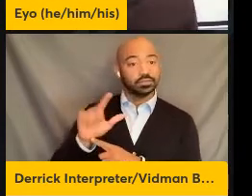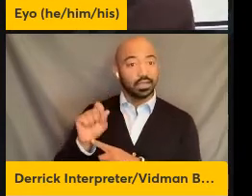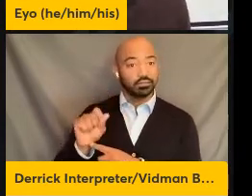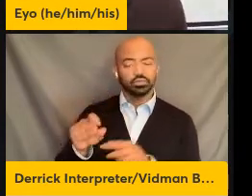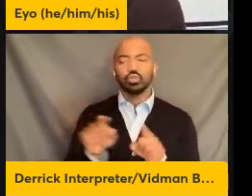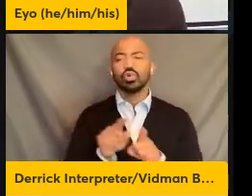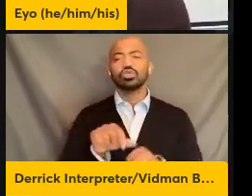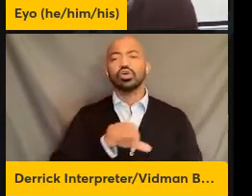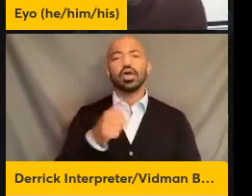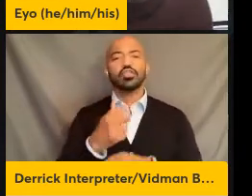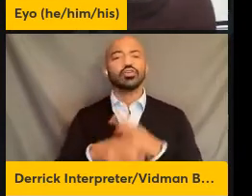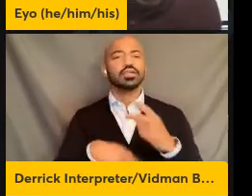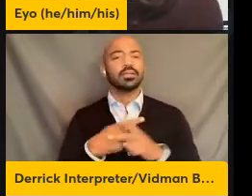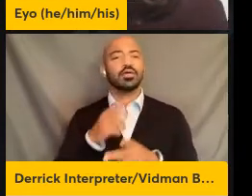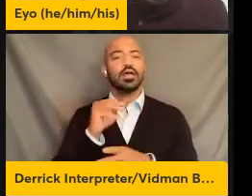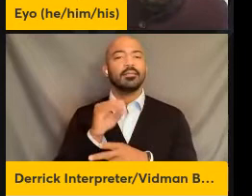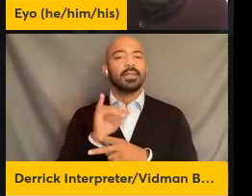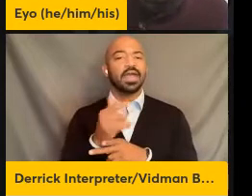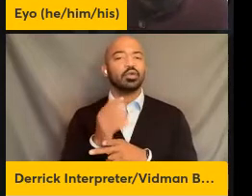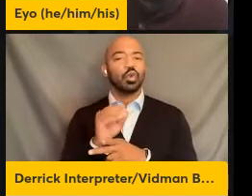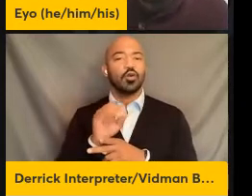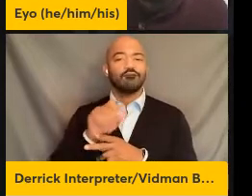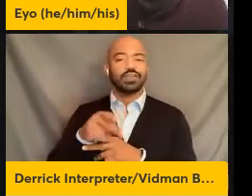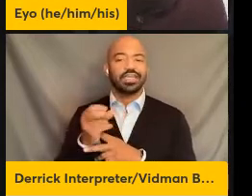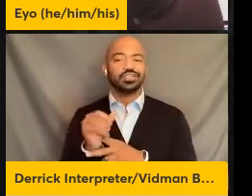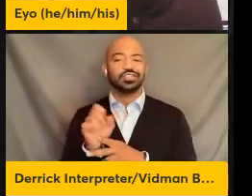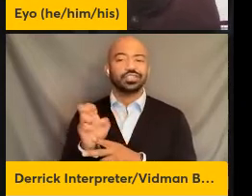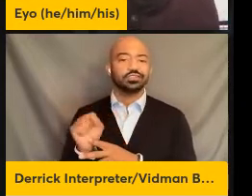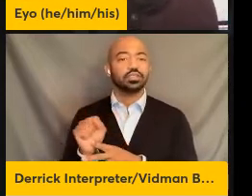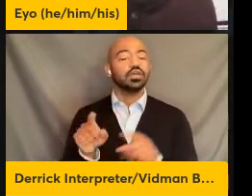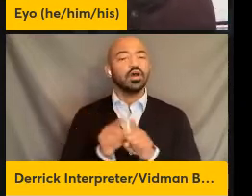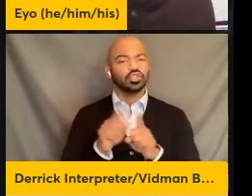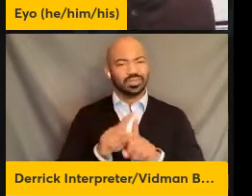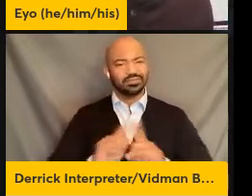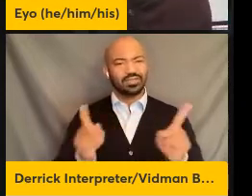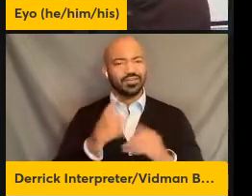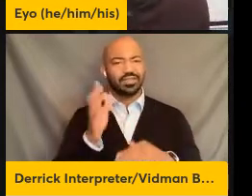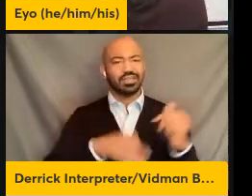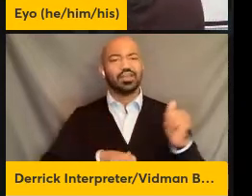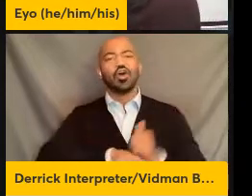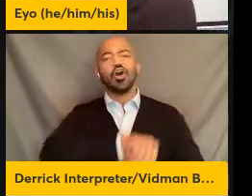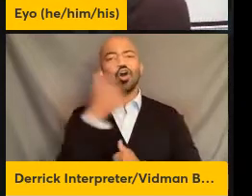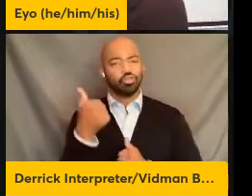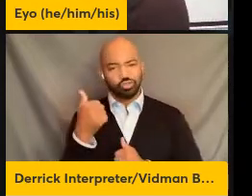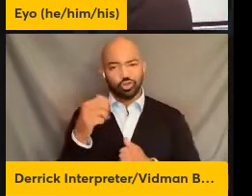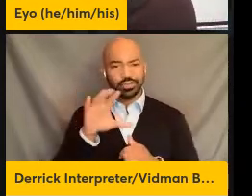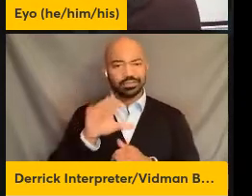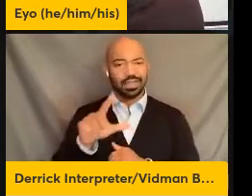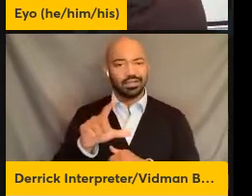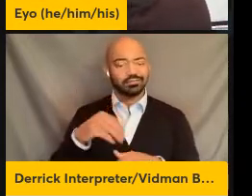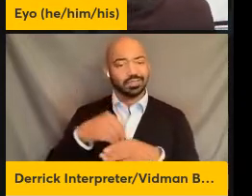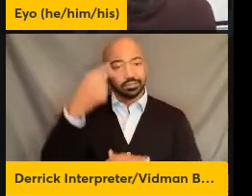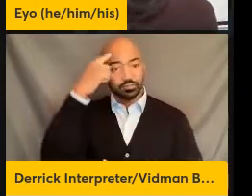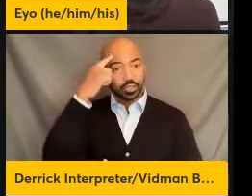macrophages outside the brain, they actually quite distinct both from other cell types in the brain, as well as from from